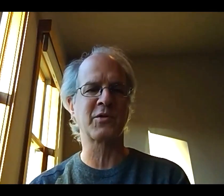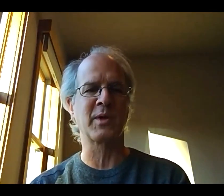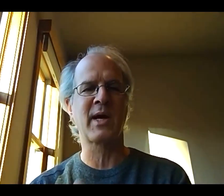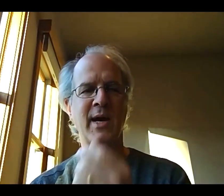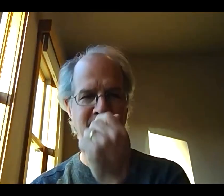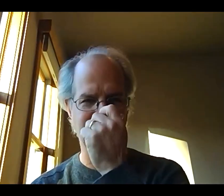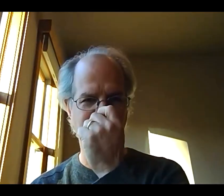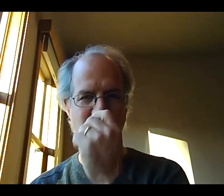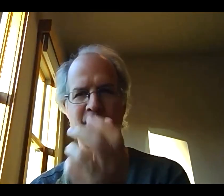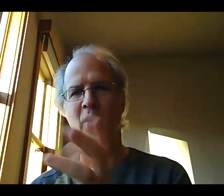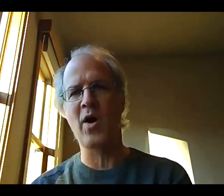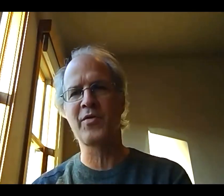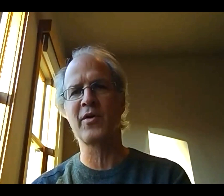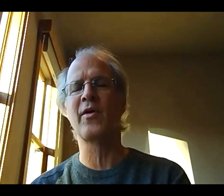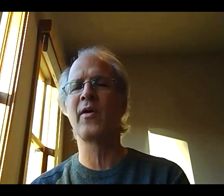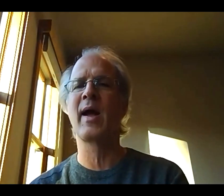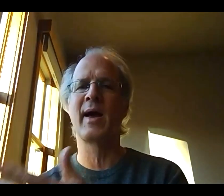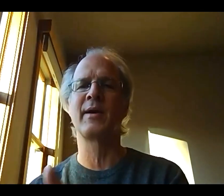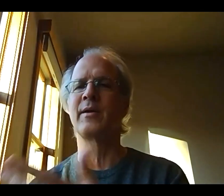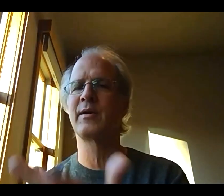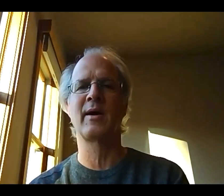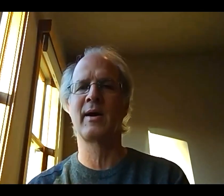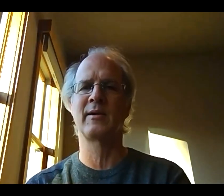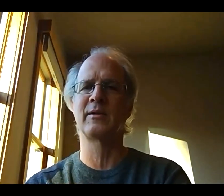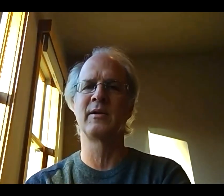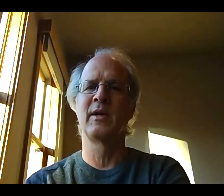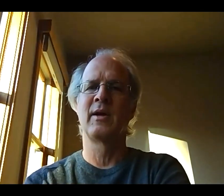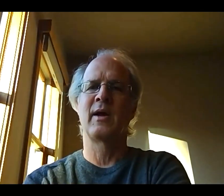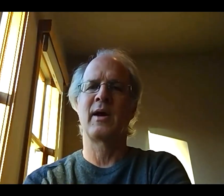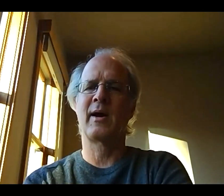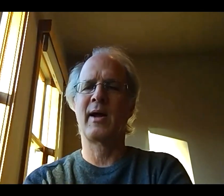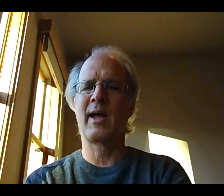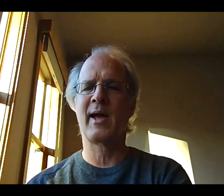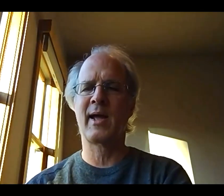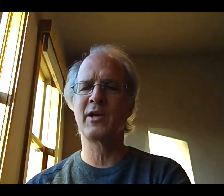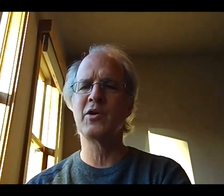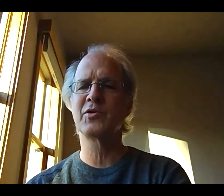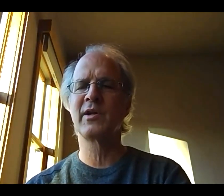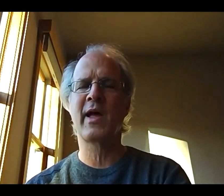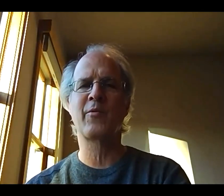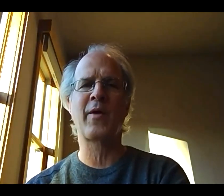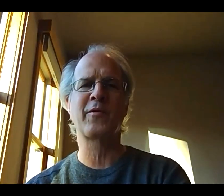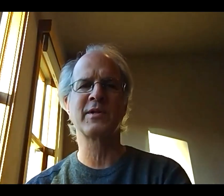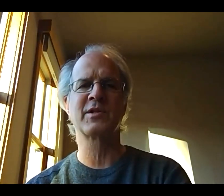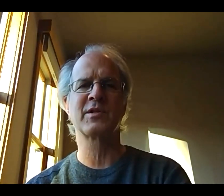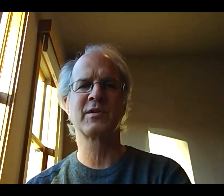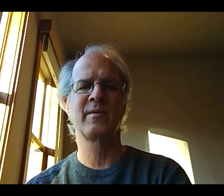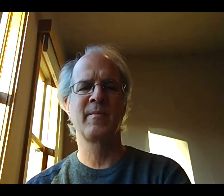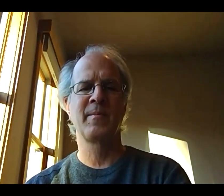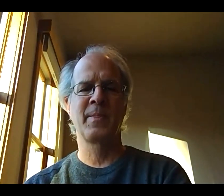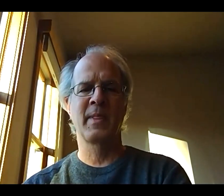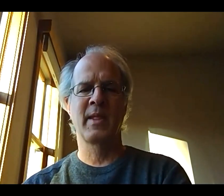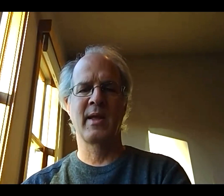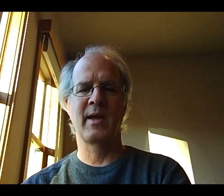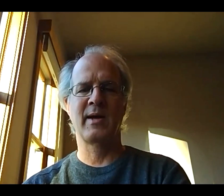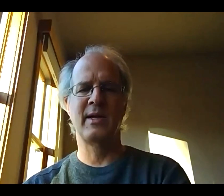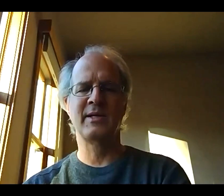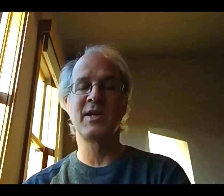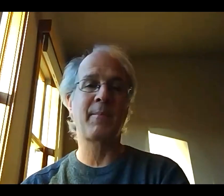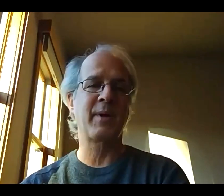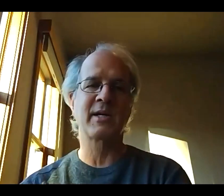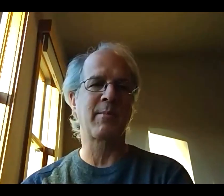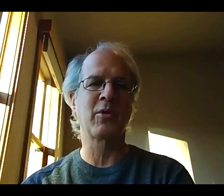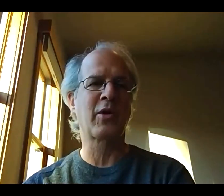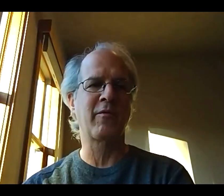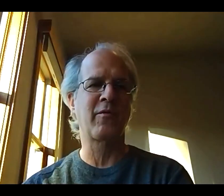to a title, or an author, and usually that reference is not because I'm looking